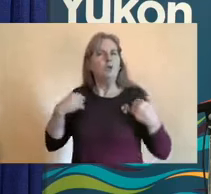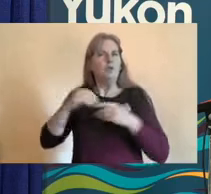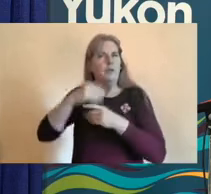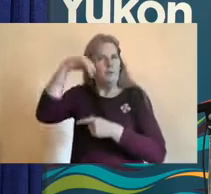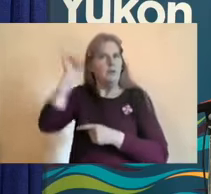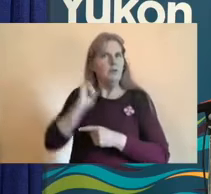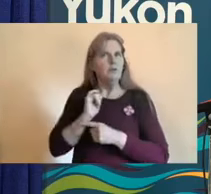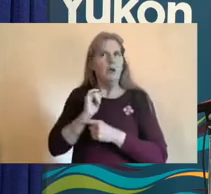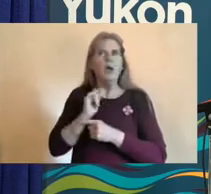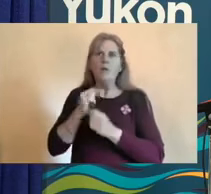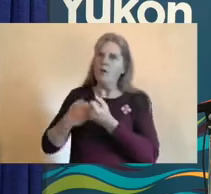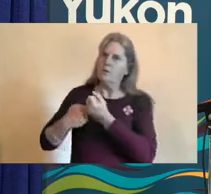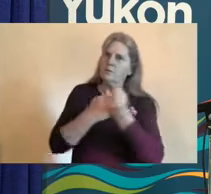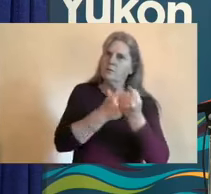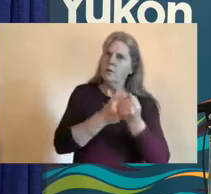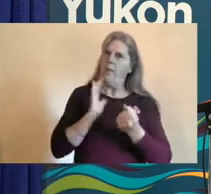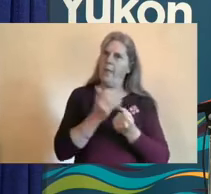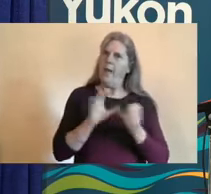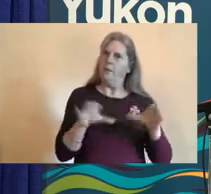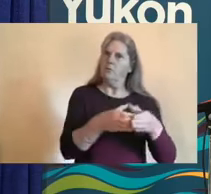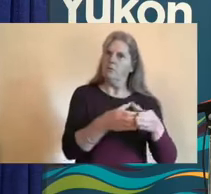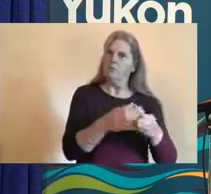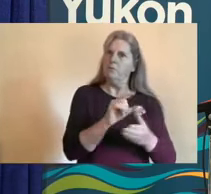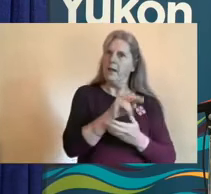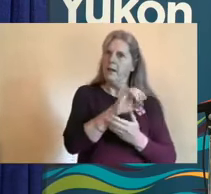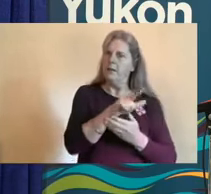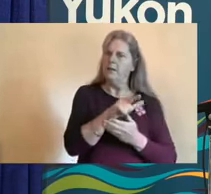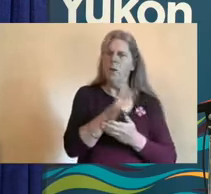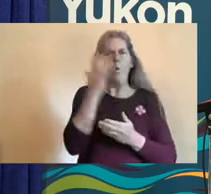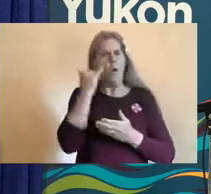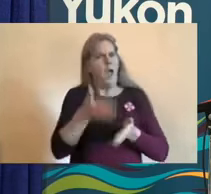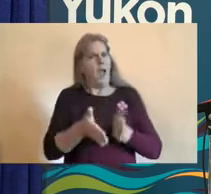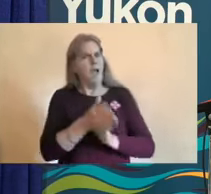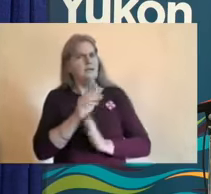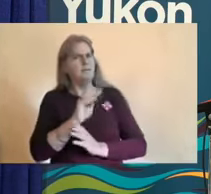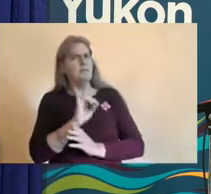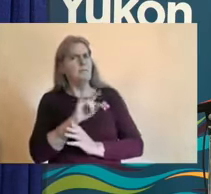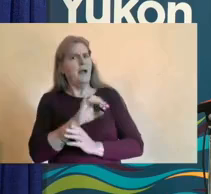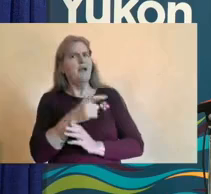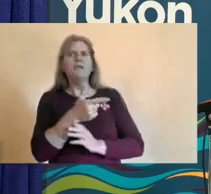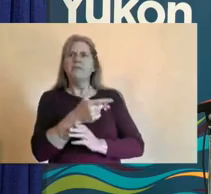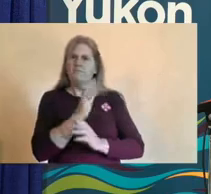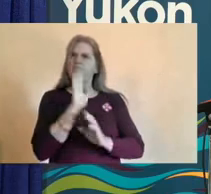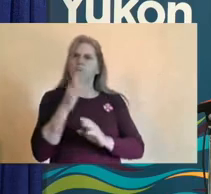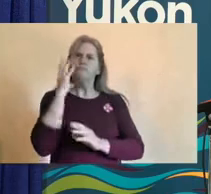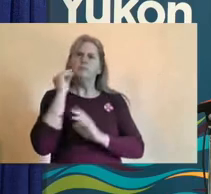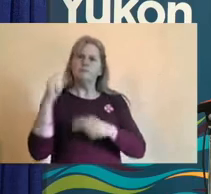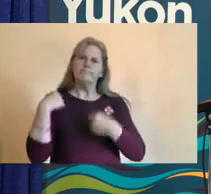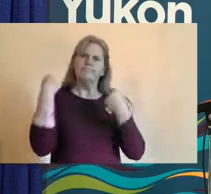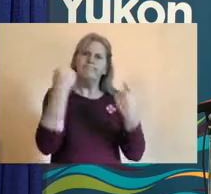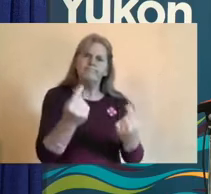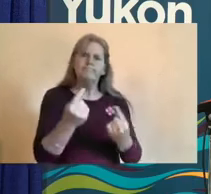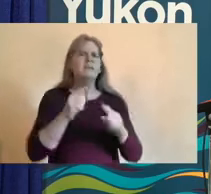panel in the coming months. BYTE was asked to help because of its expertise in empowering youth, their connection with other nongovernment